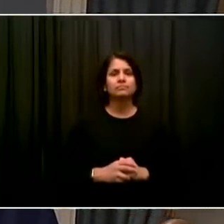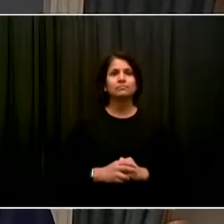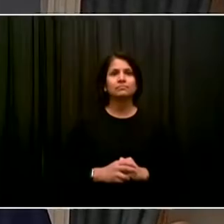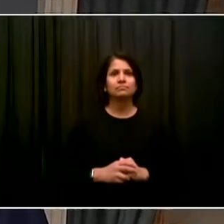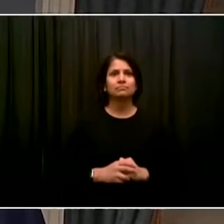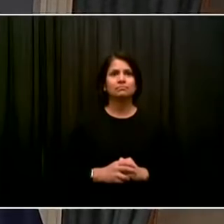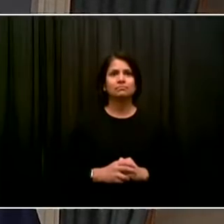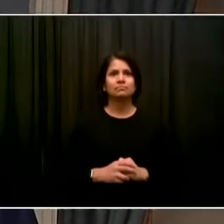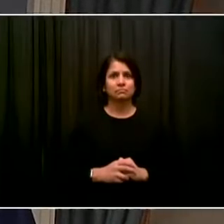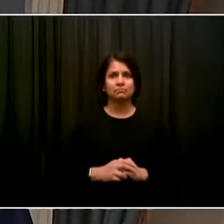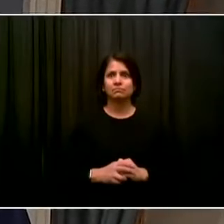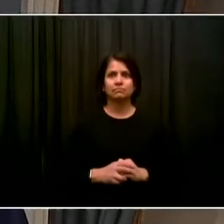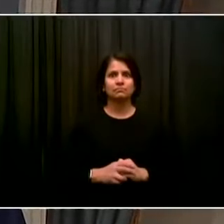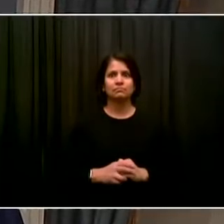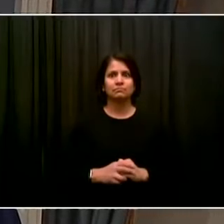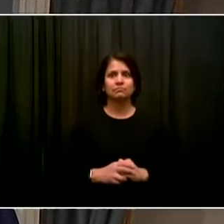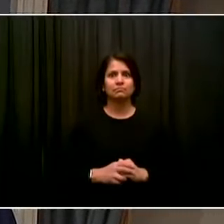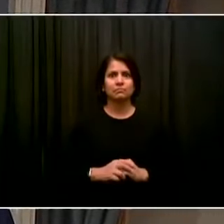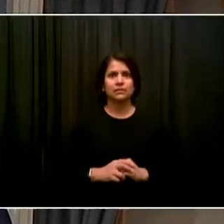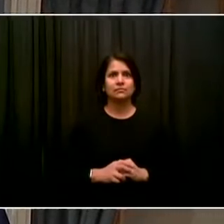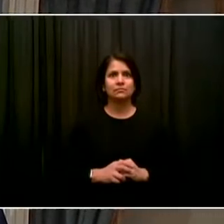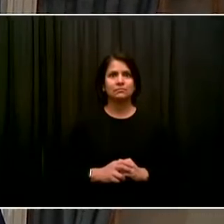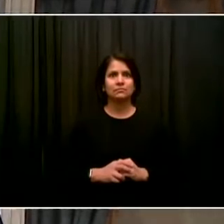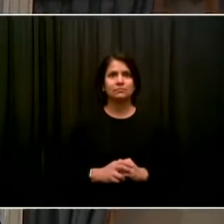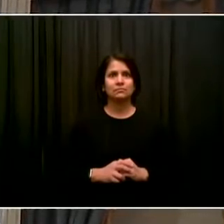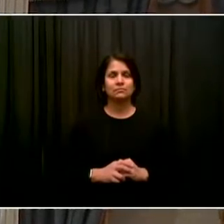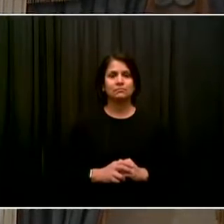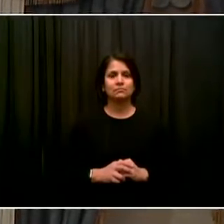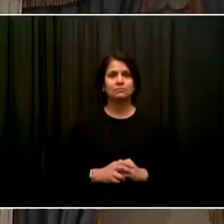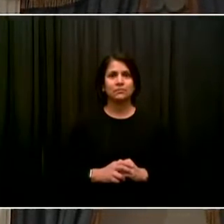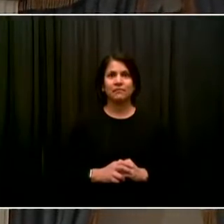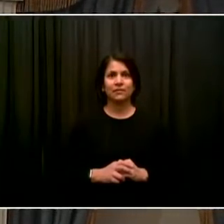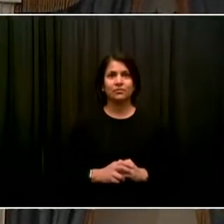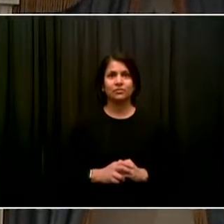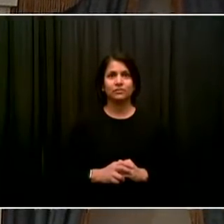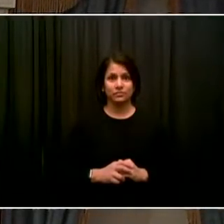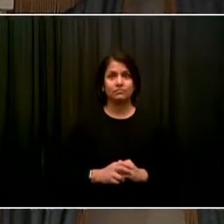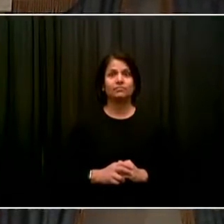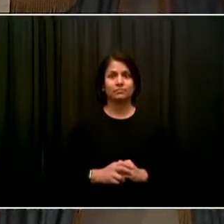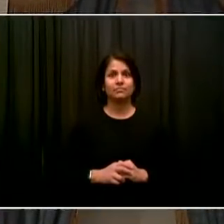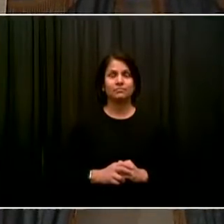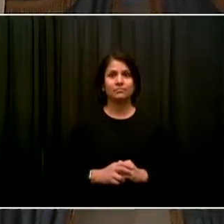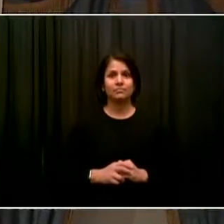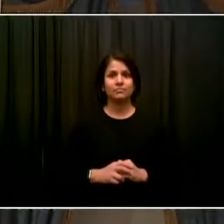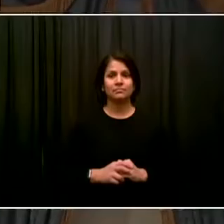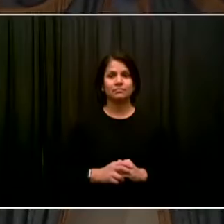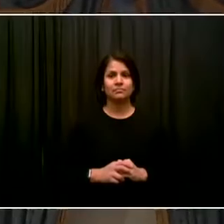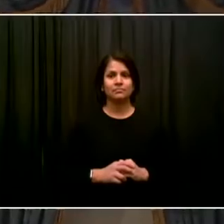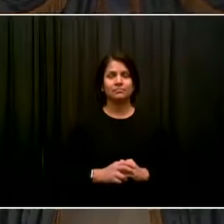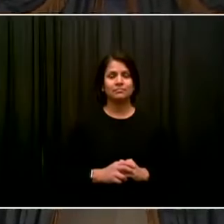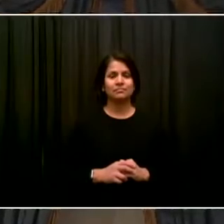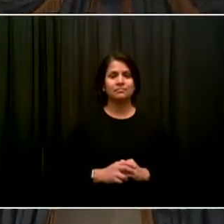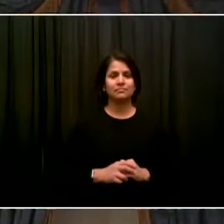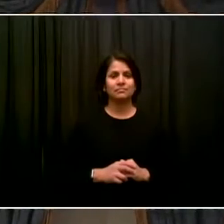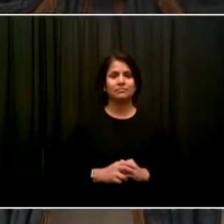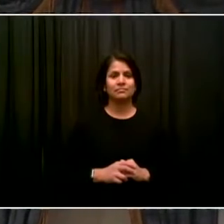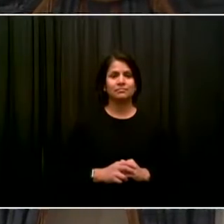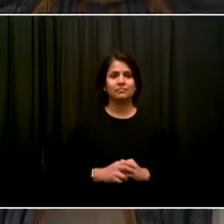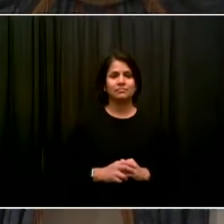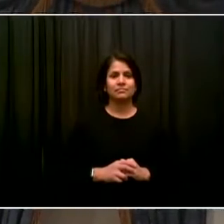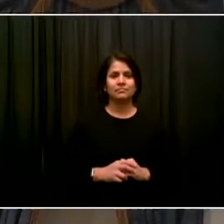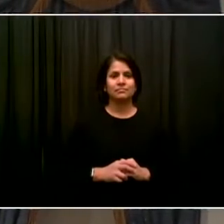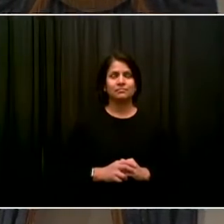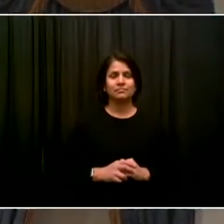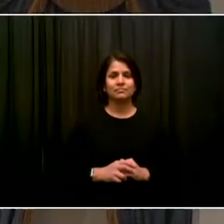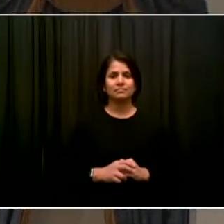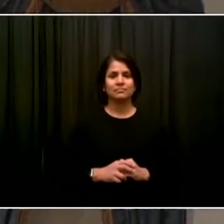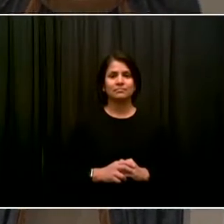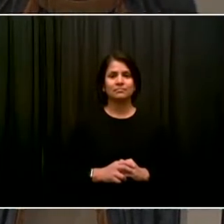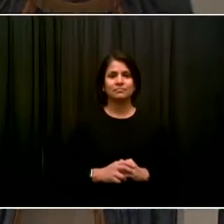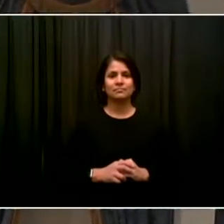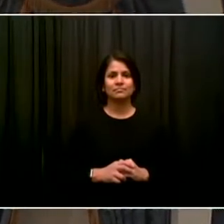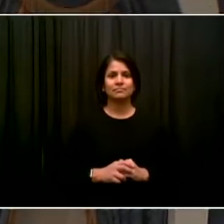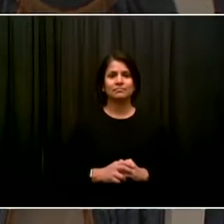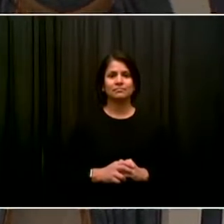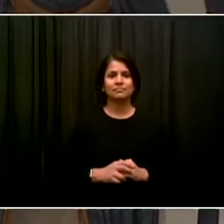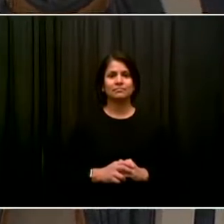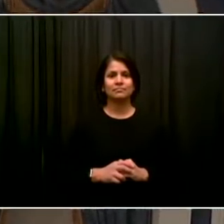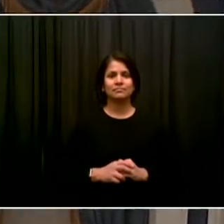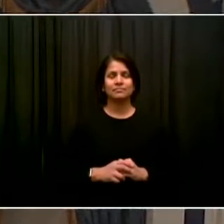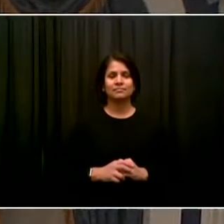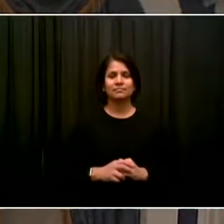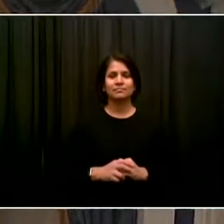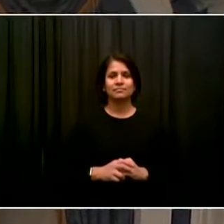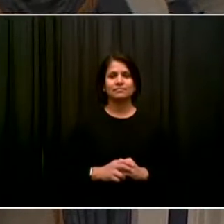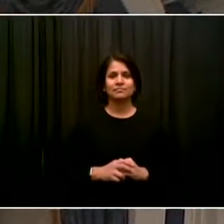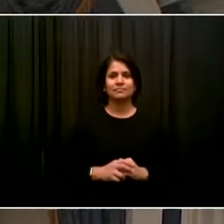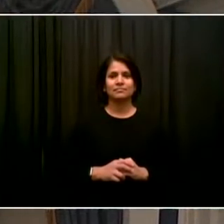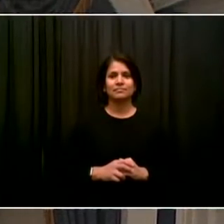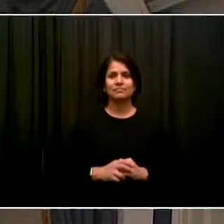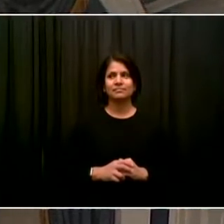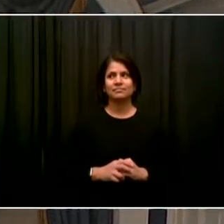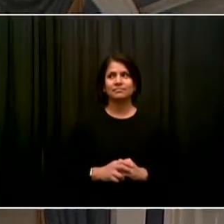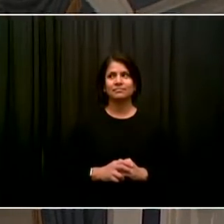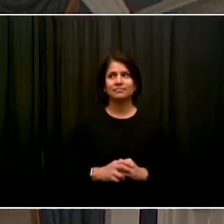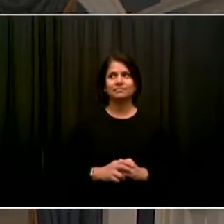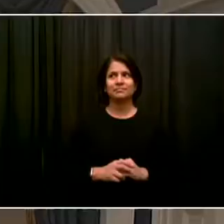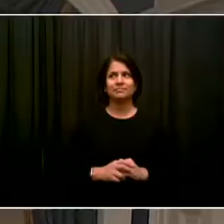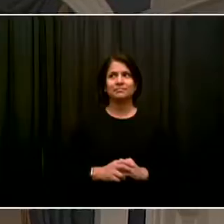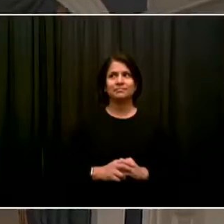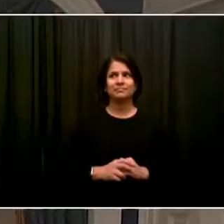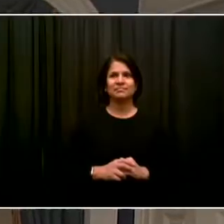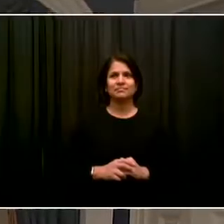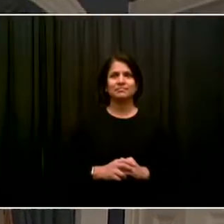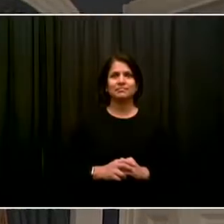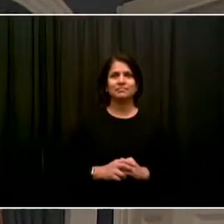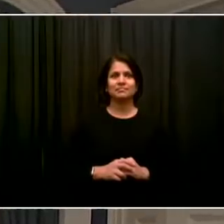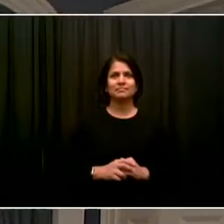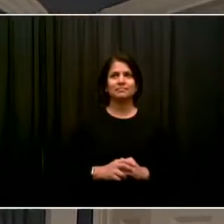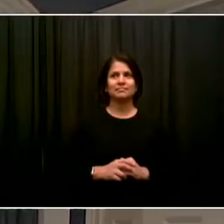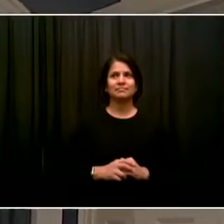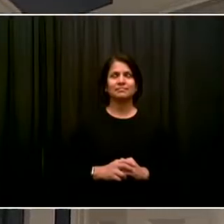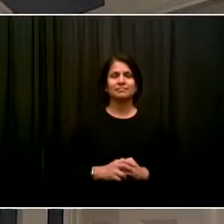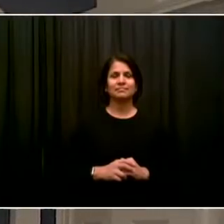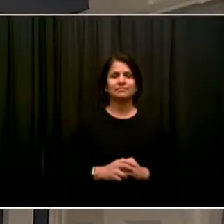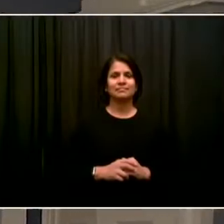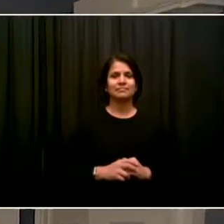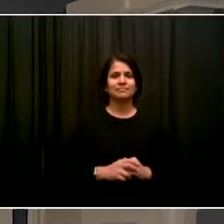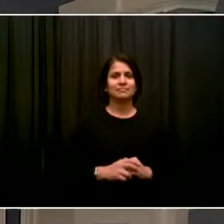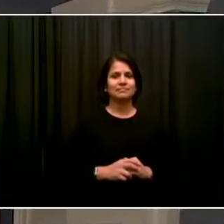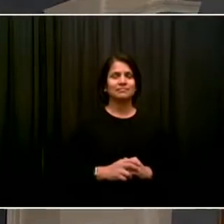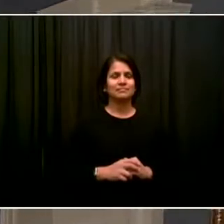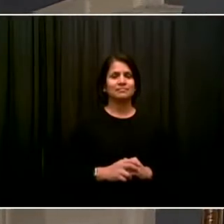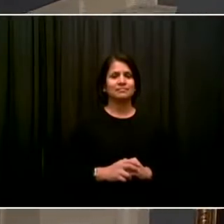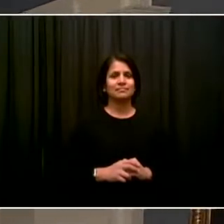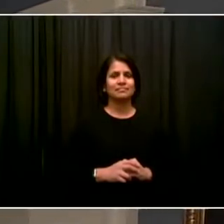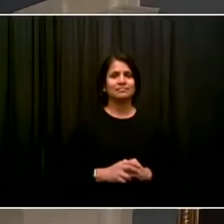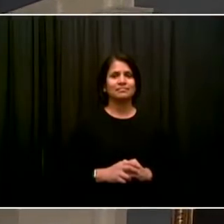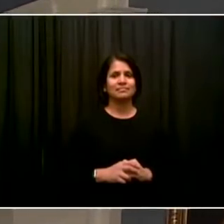APPOINTMENT.